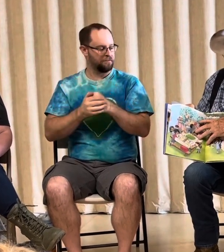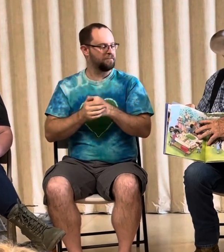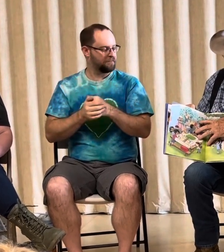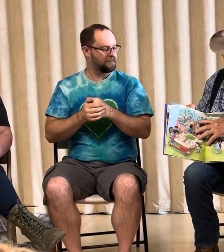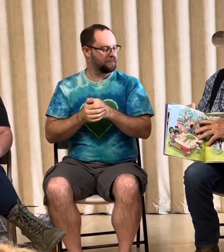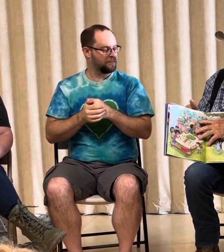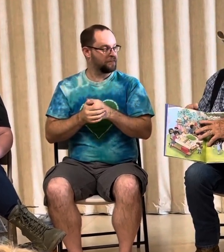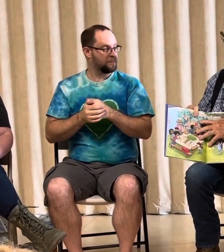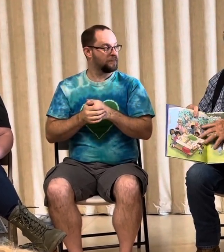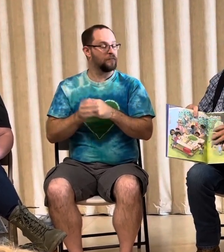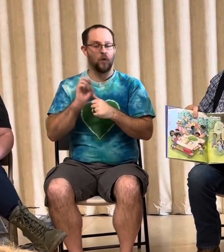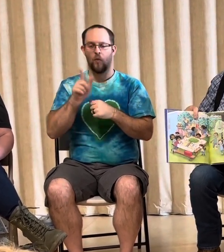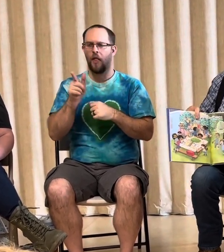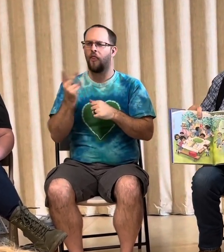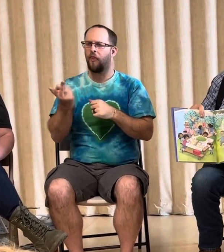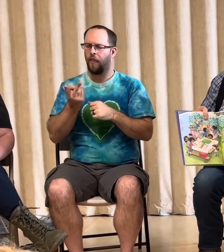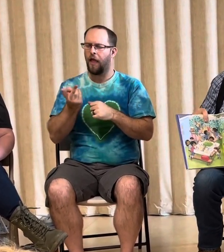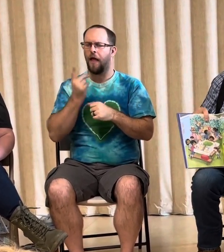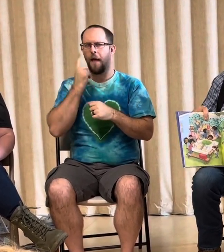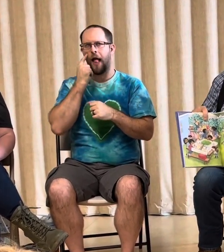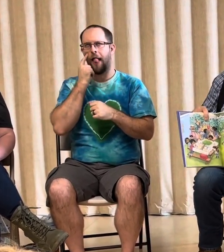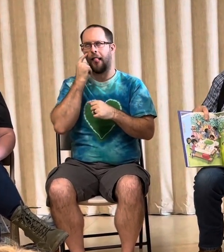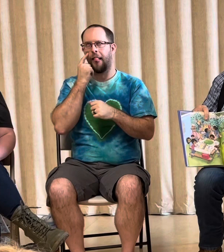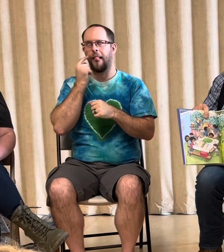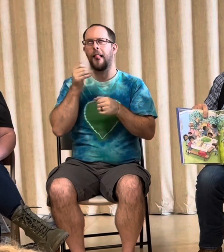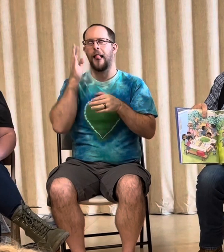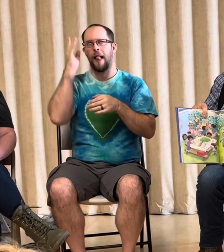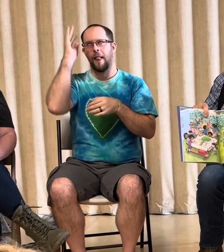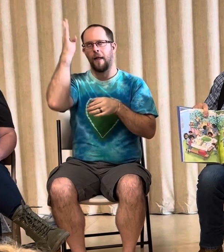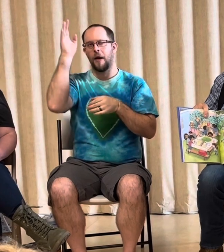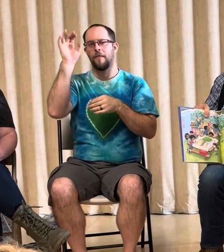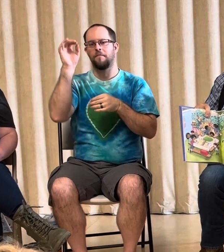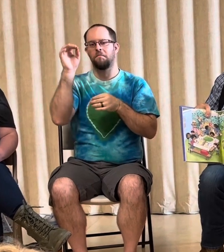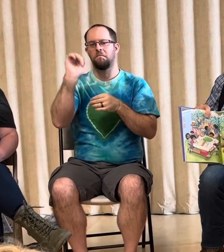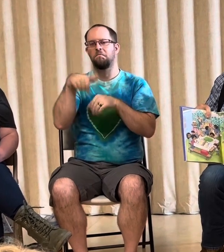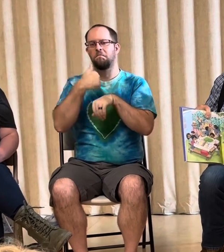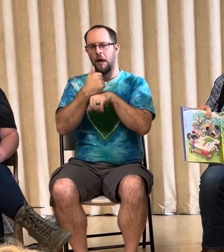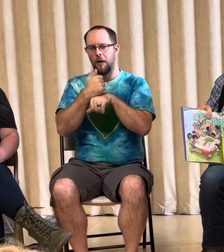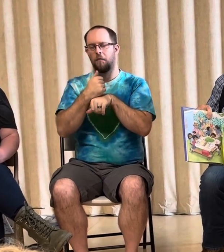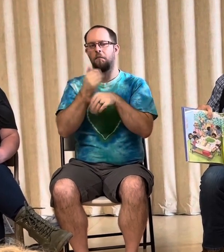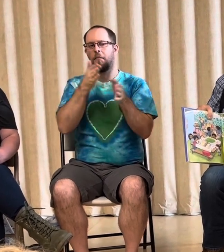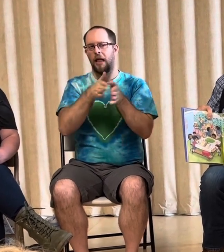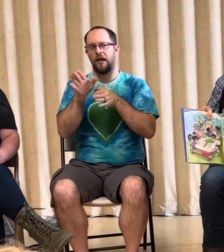Well, they thought: let's think about designing some other things that we can do, and the kids in the